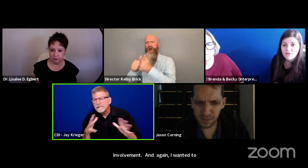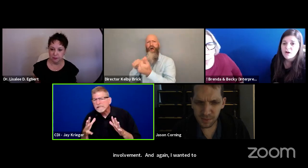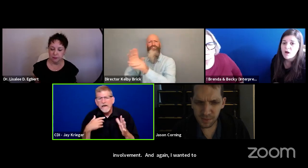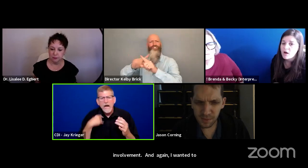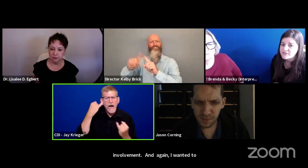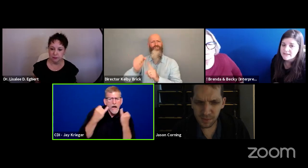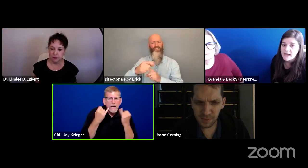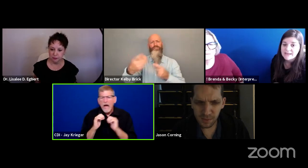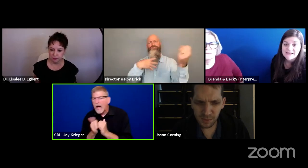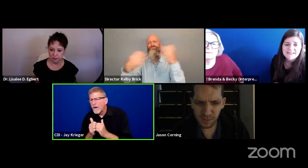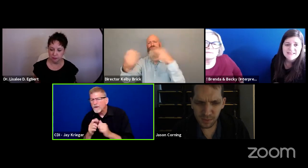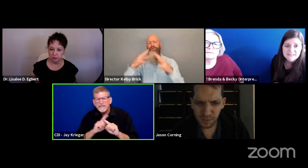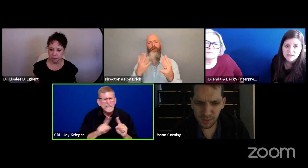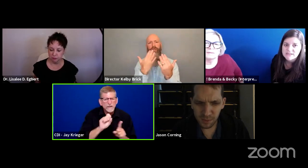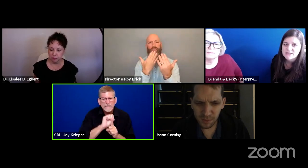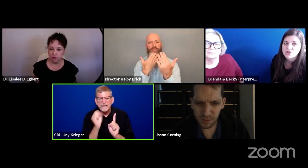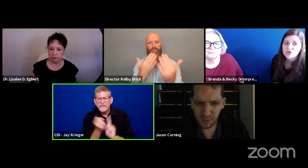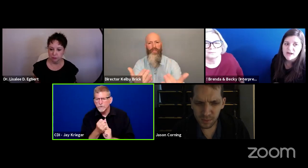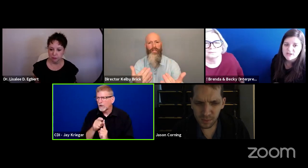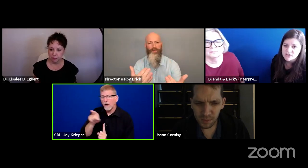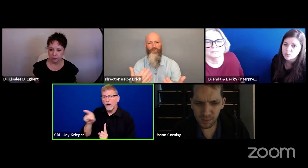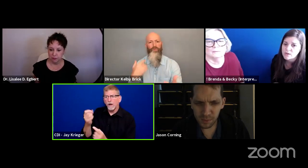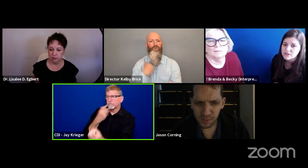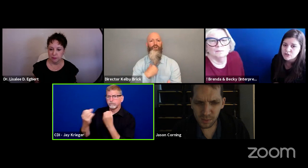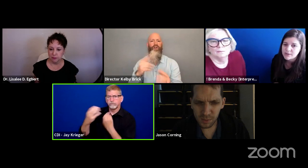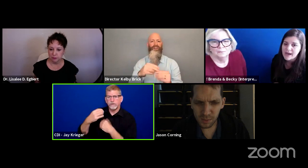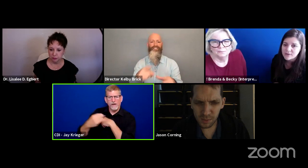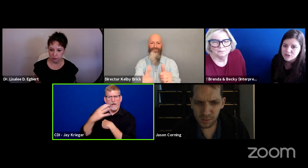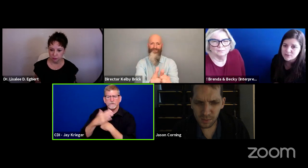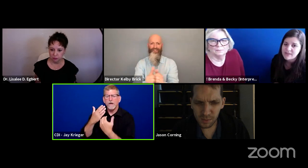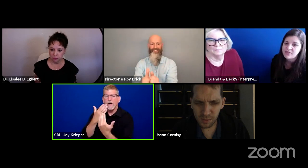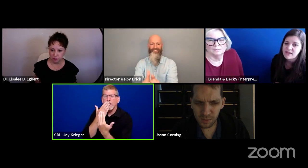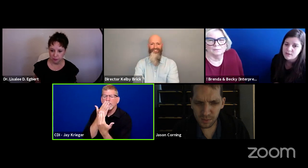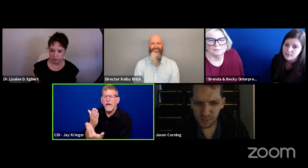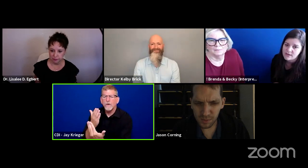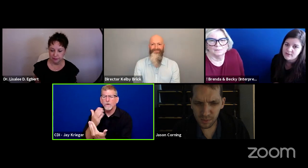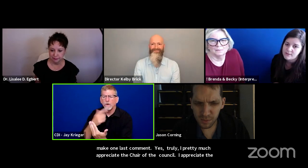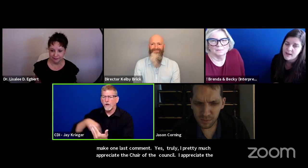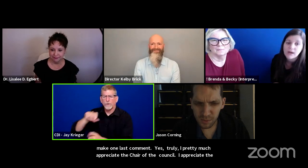Very often I need ideas and different strategies on what to do and how to do it, and I thank you for that feedback.